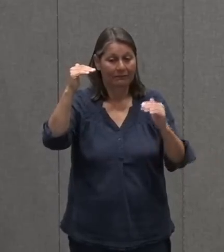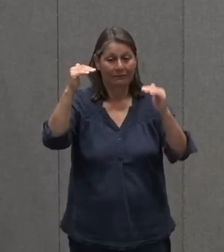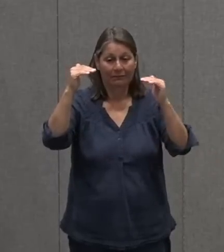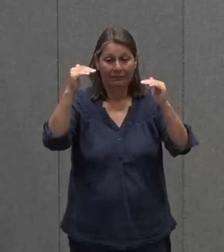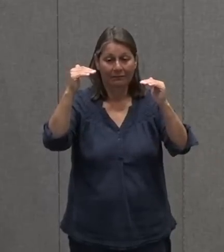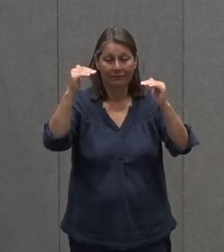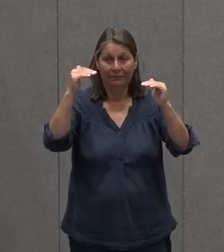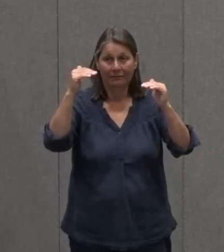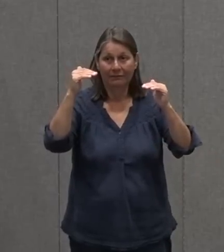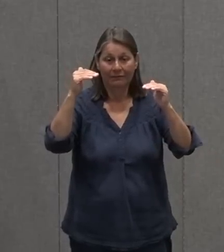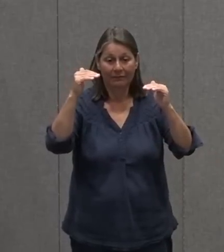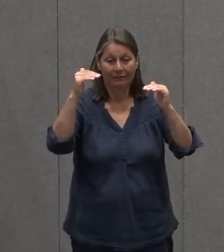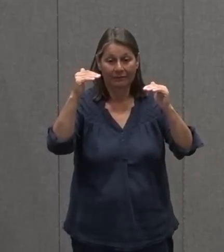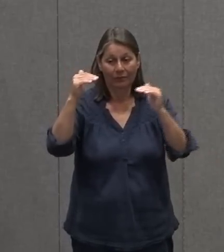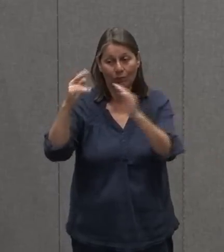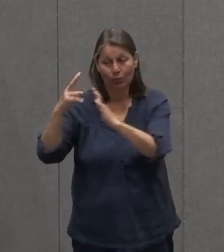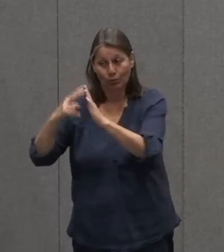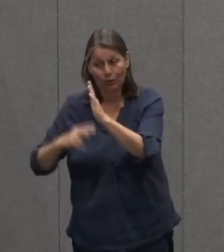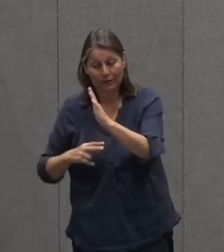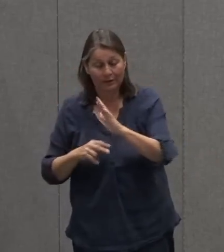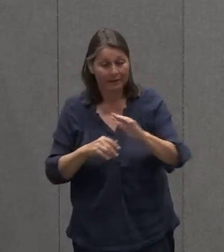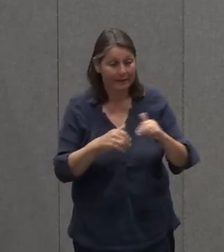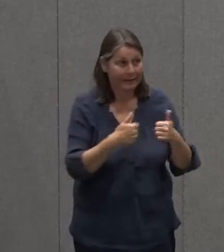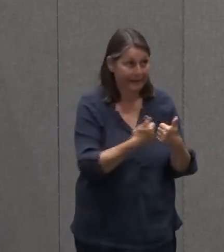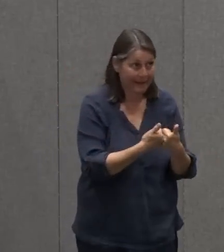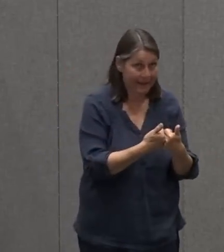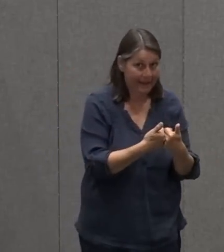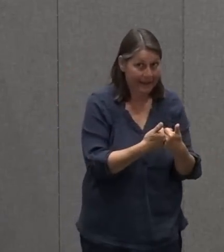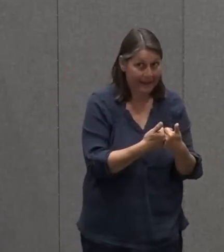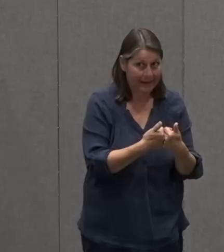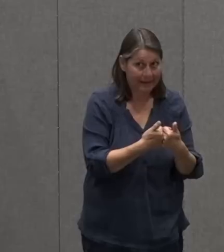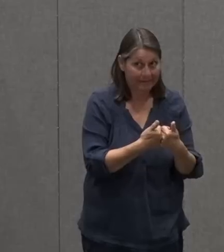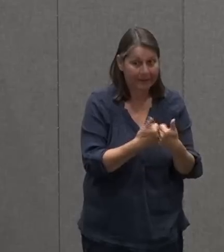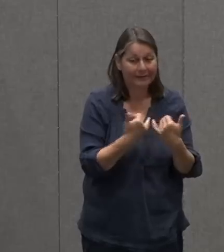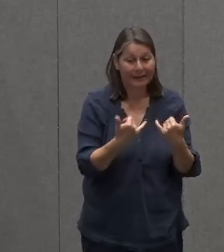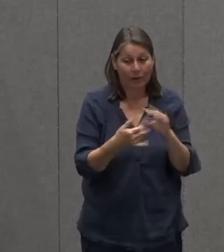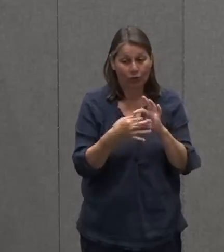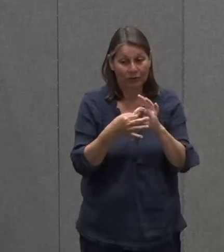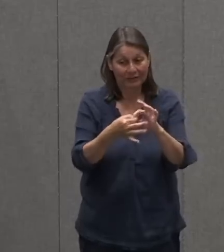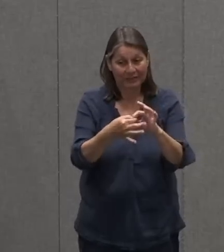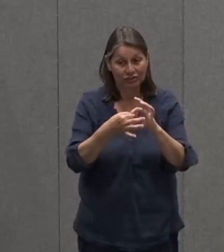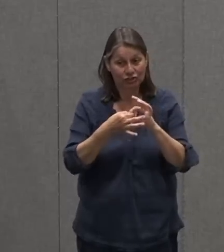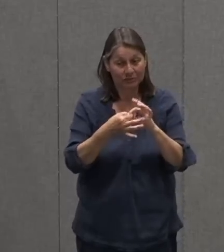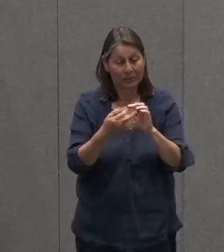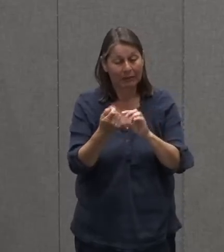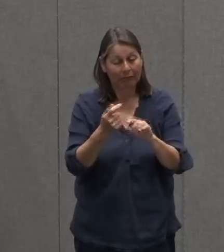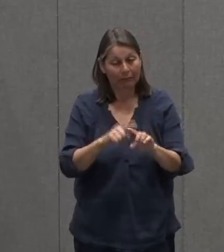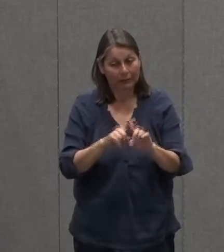then we're playing board games. Does this change the way that we could think about this number?